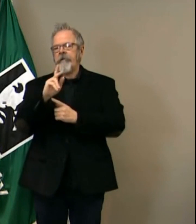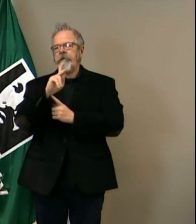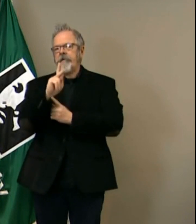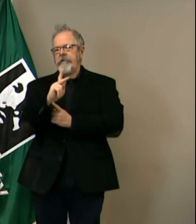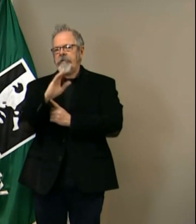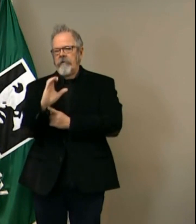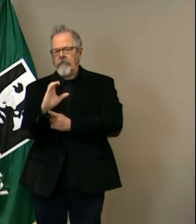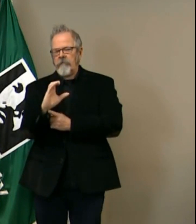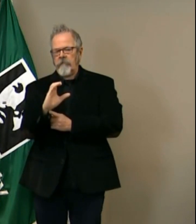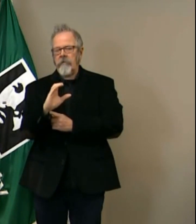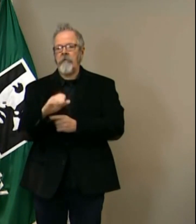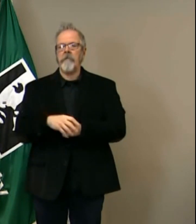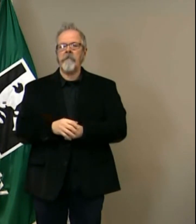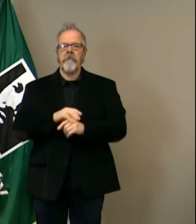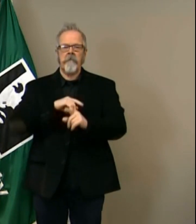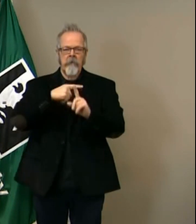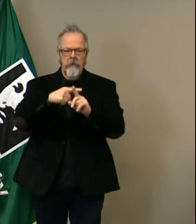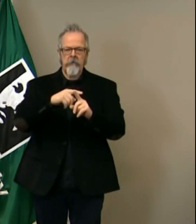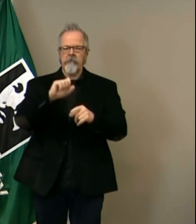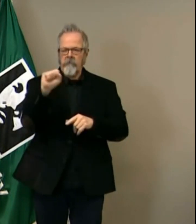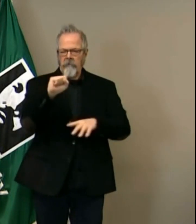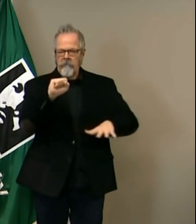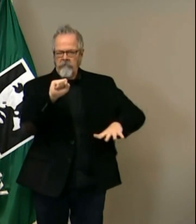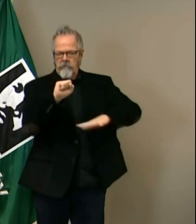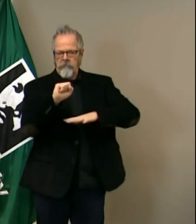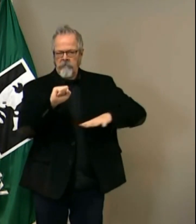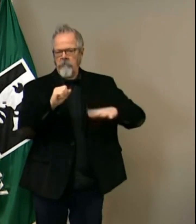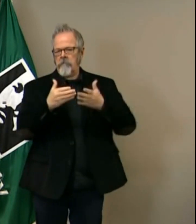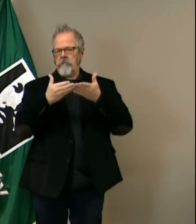Health Seattle and King County director Patti Hays and City of Seattle mayor